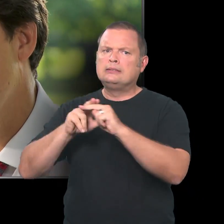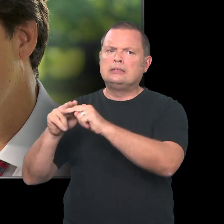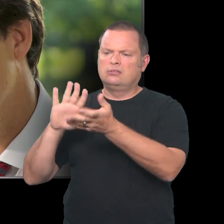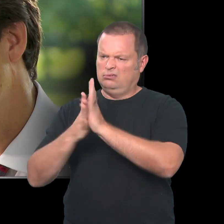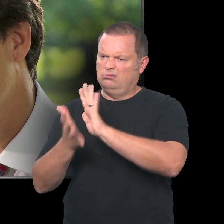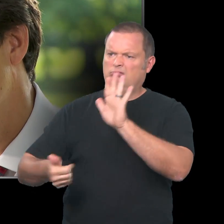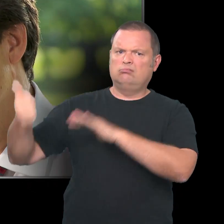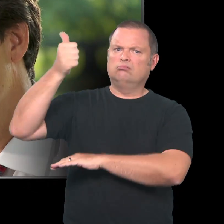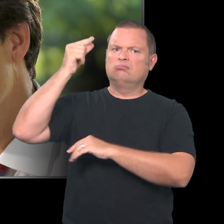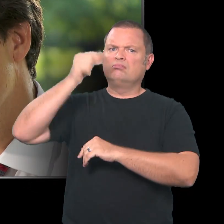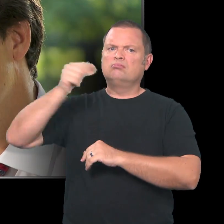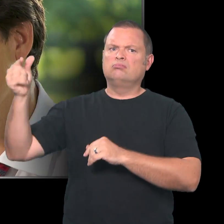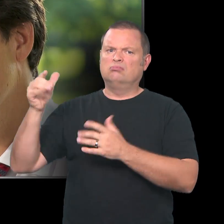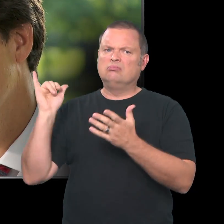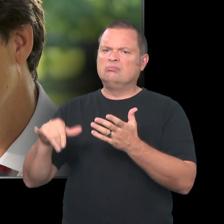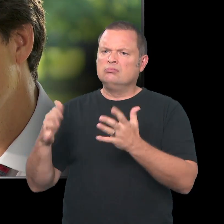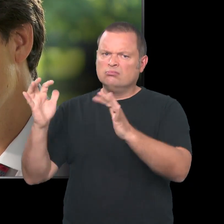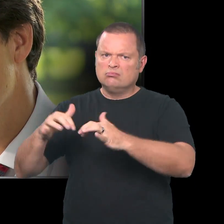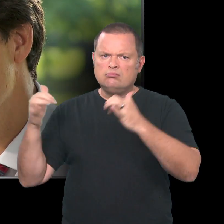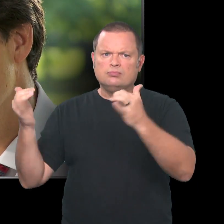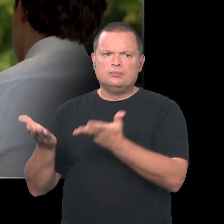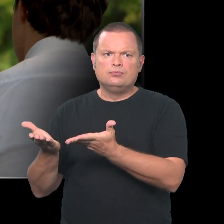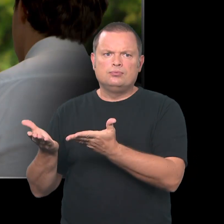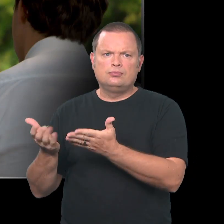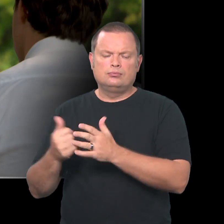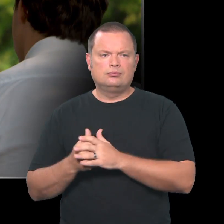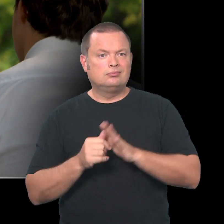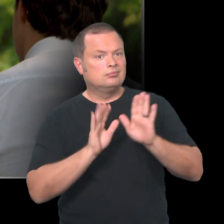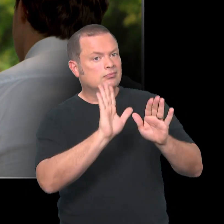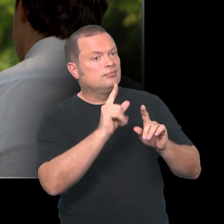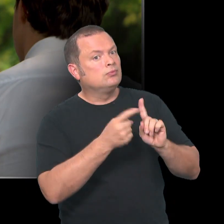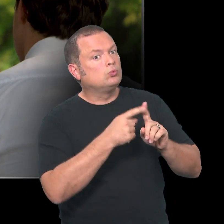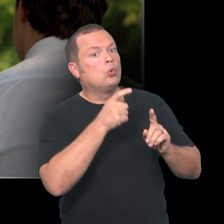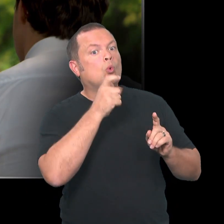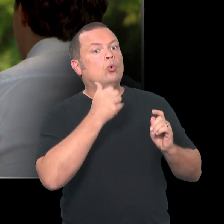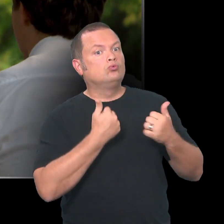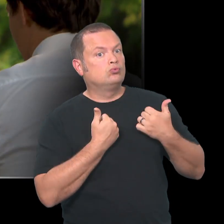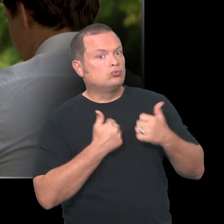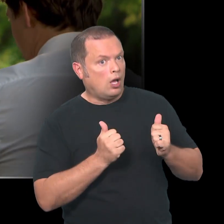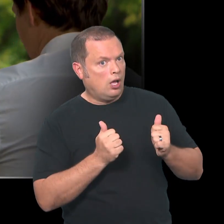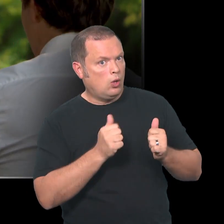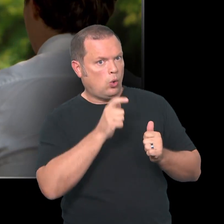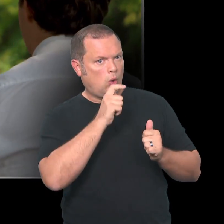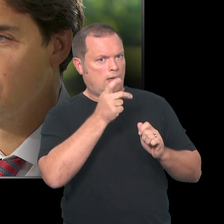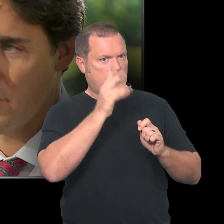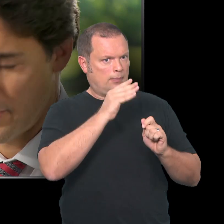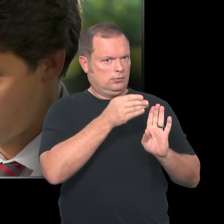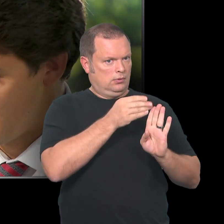whoever gets the most seats gets the first shot at trying to command the confidence of the House. Well actually, the first shot